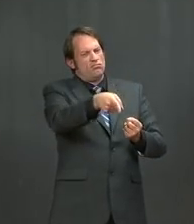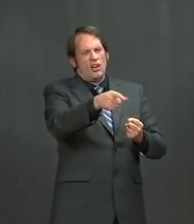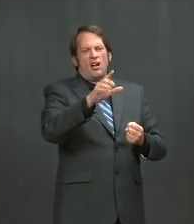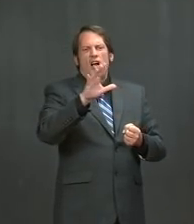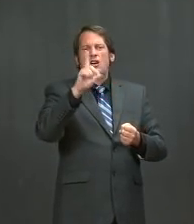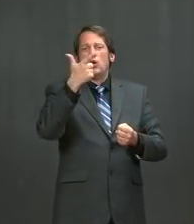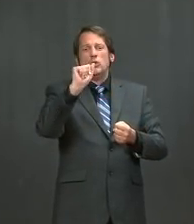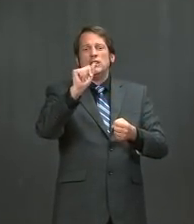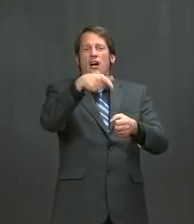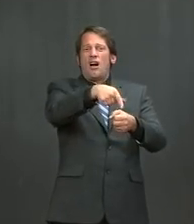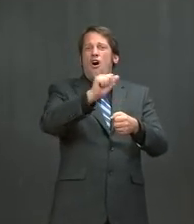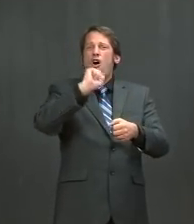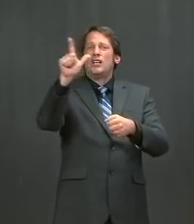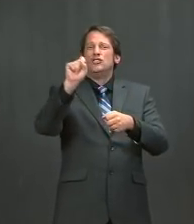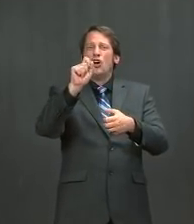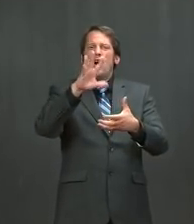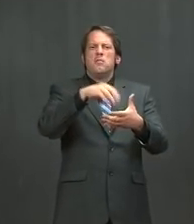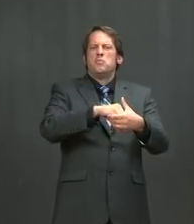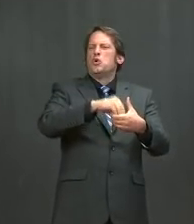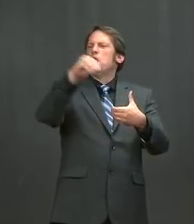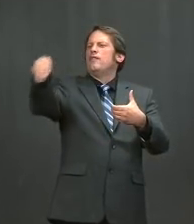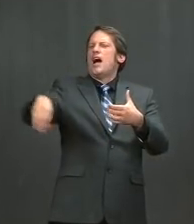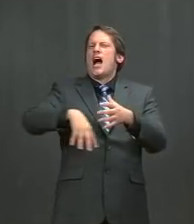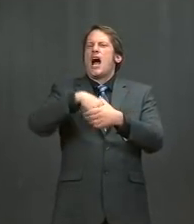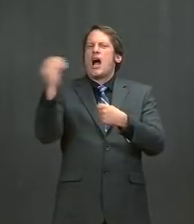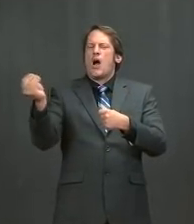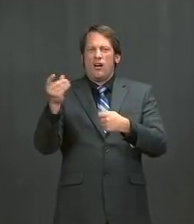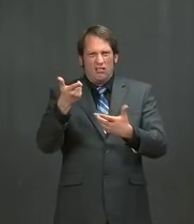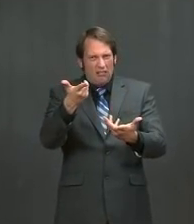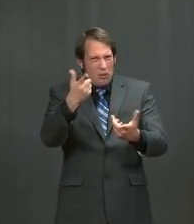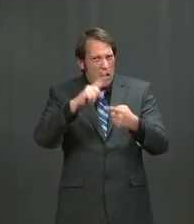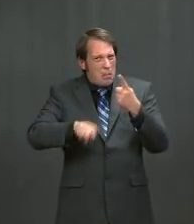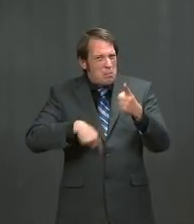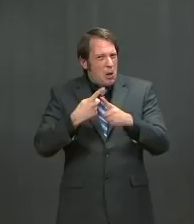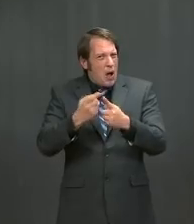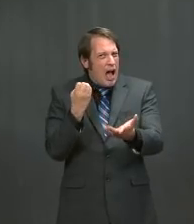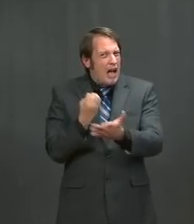Because the Cobb County Tourism CEO is saying they're going to lose $100 million